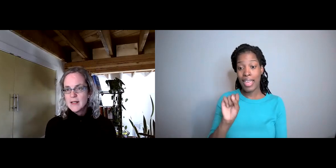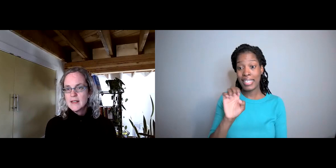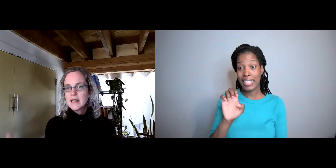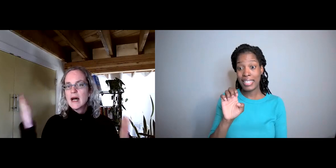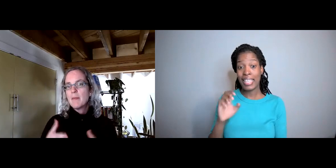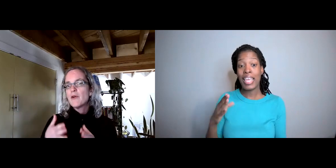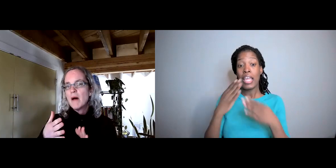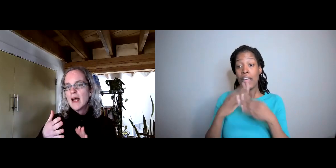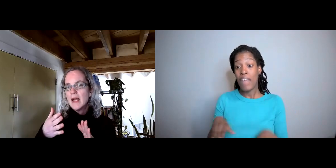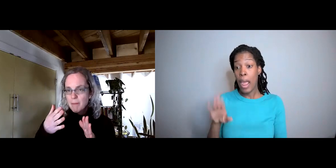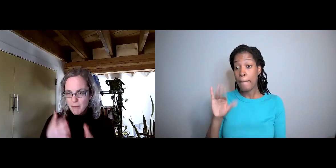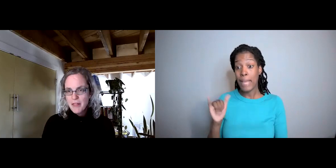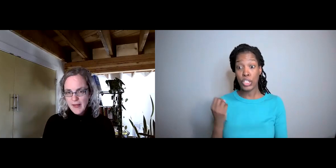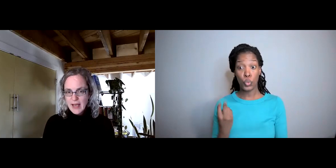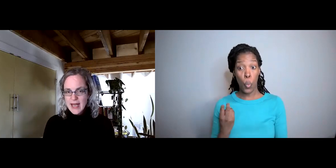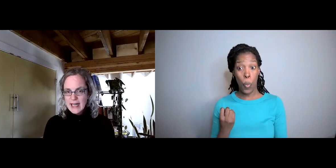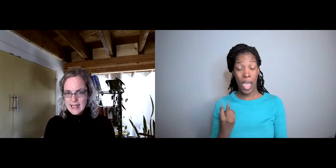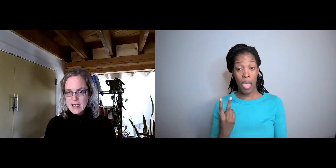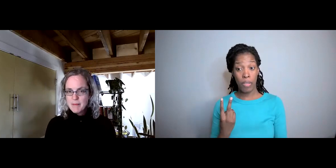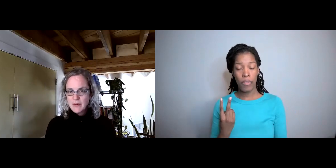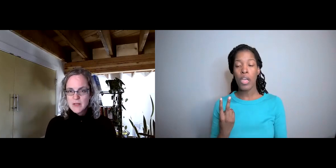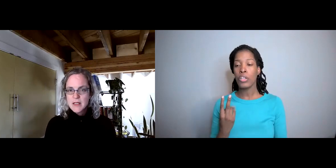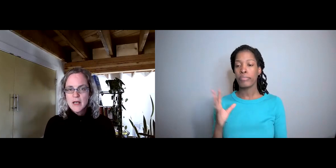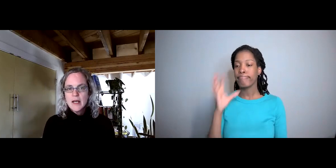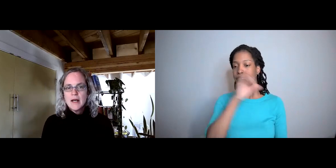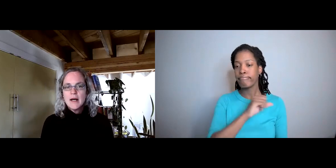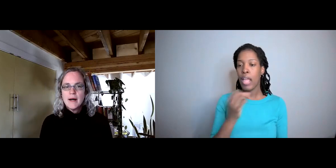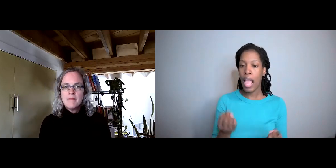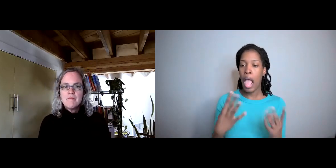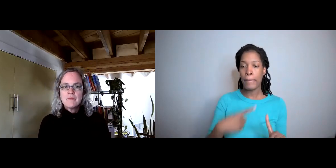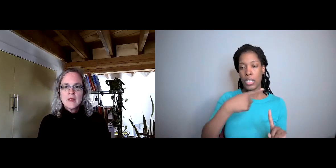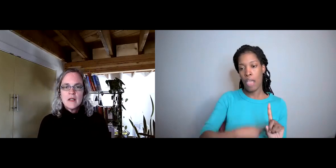NESE amount so, and social security.